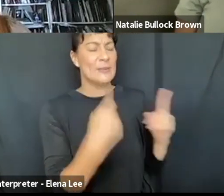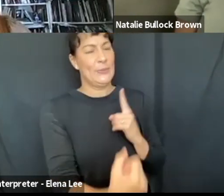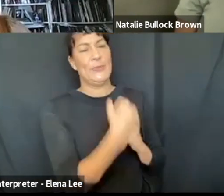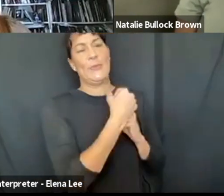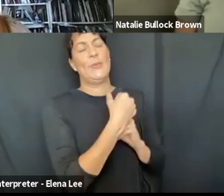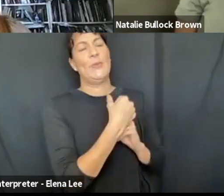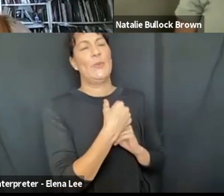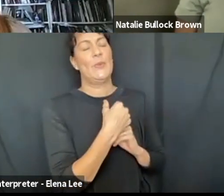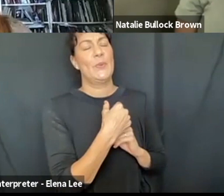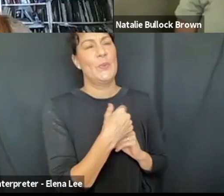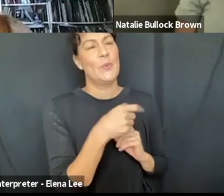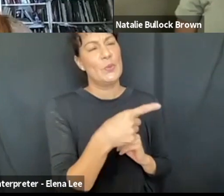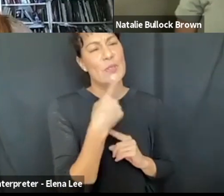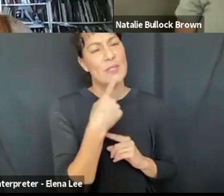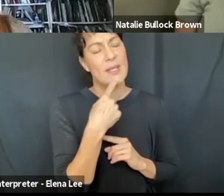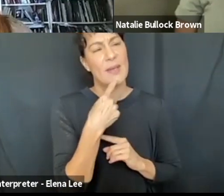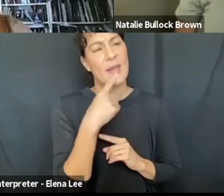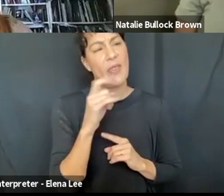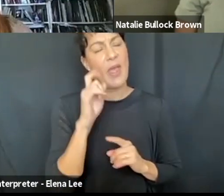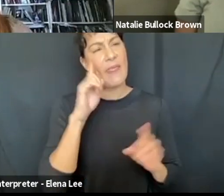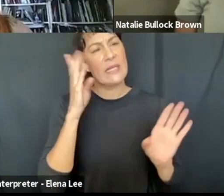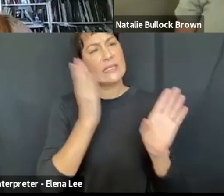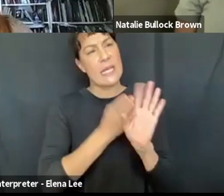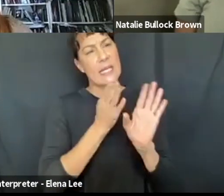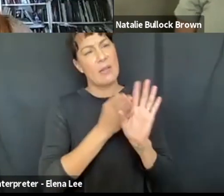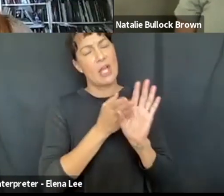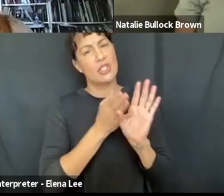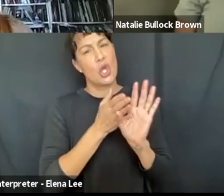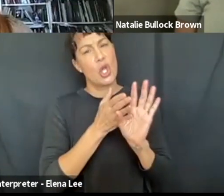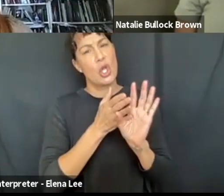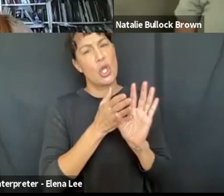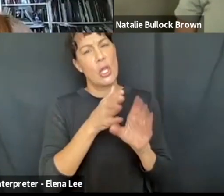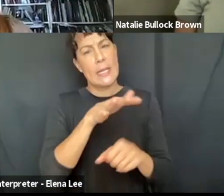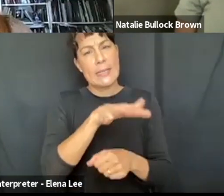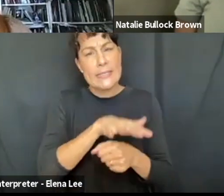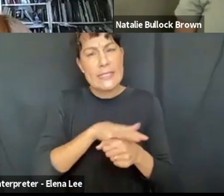about the psychological space that we enter as filmmakers.